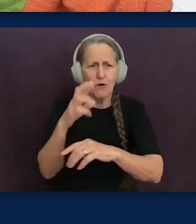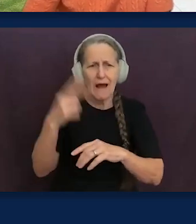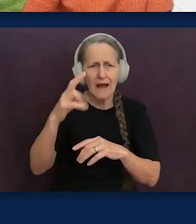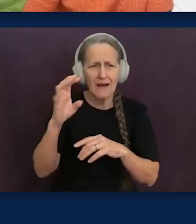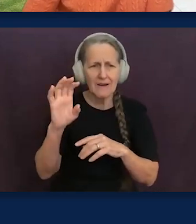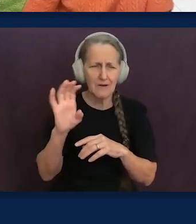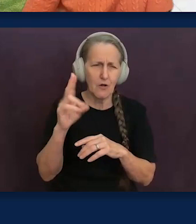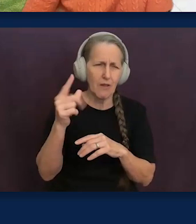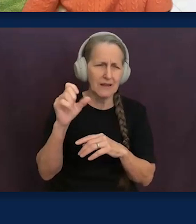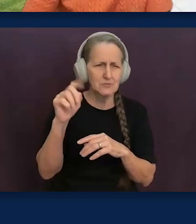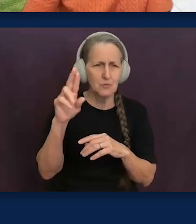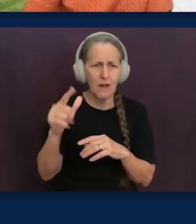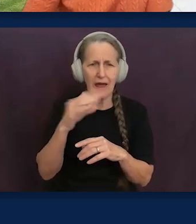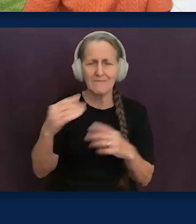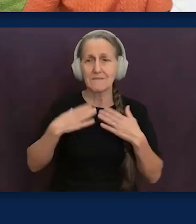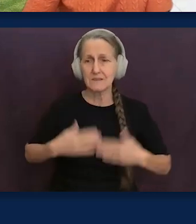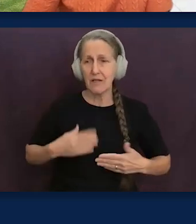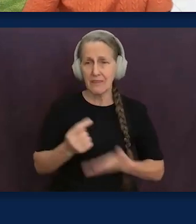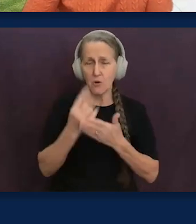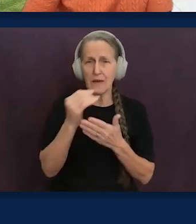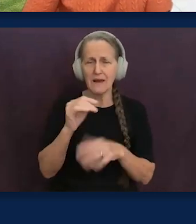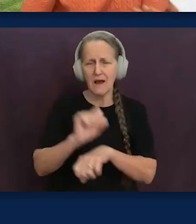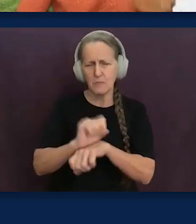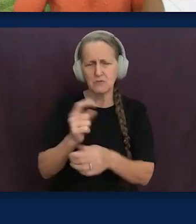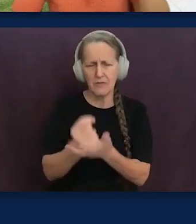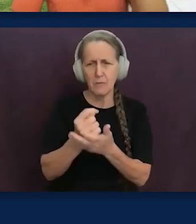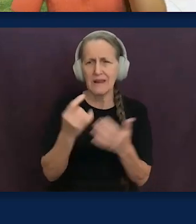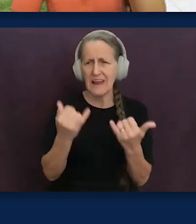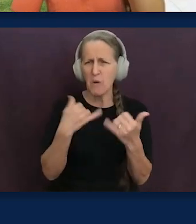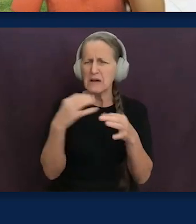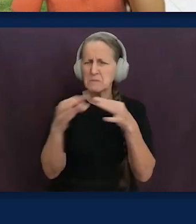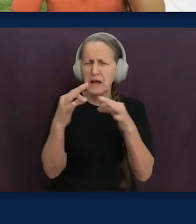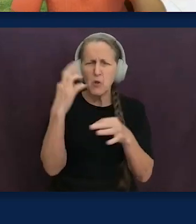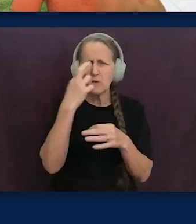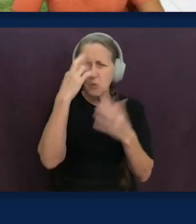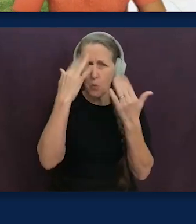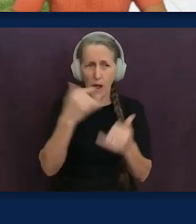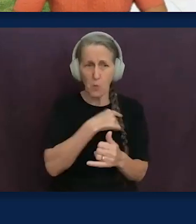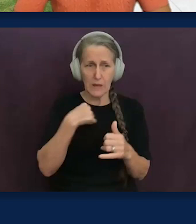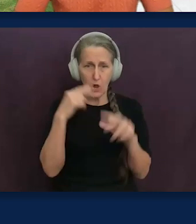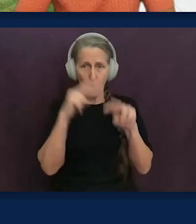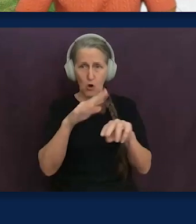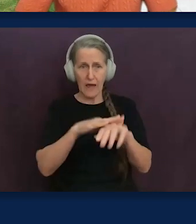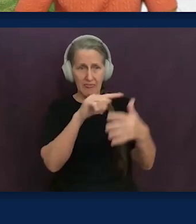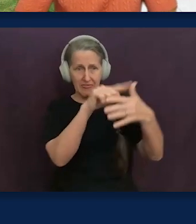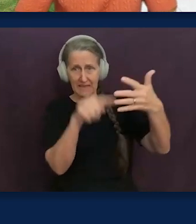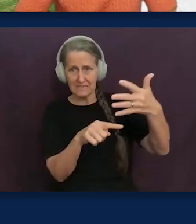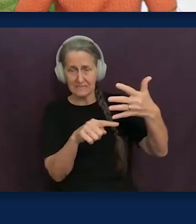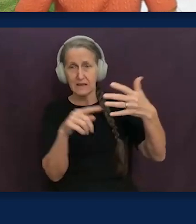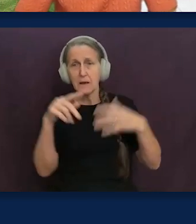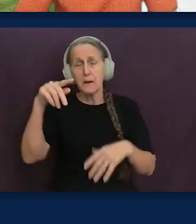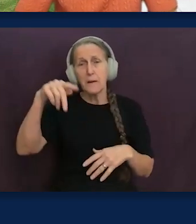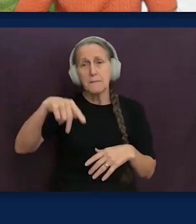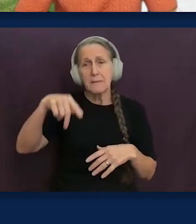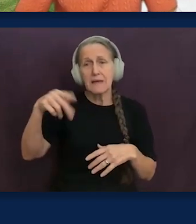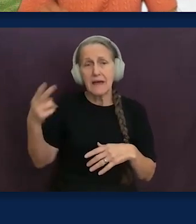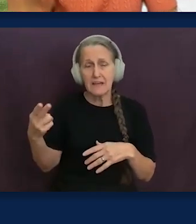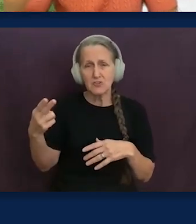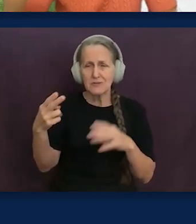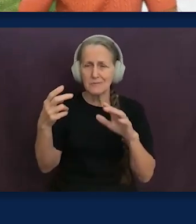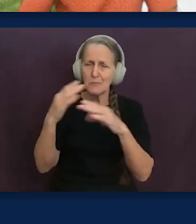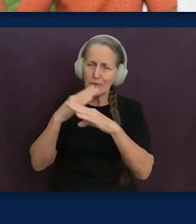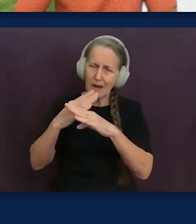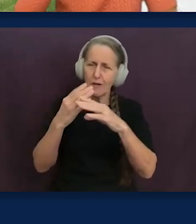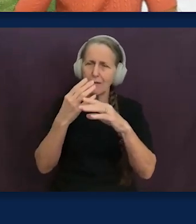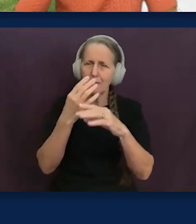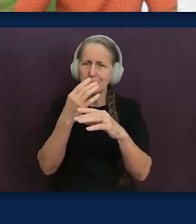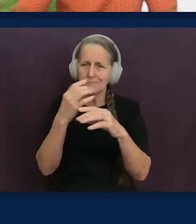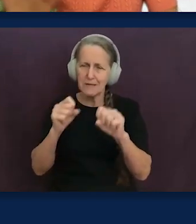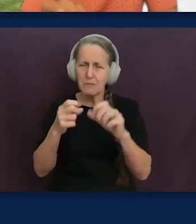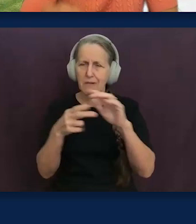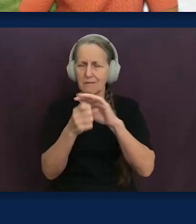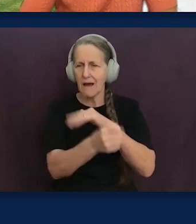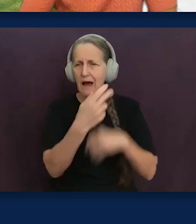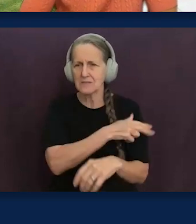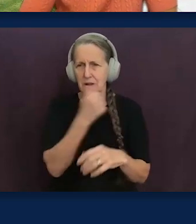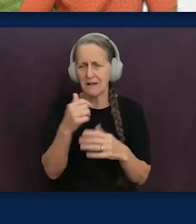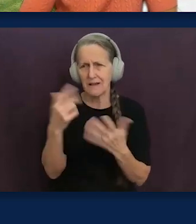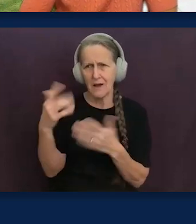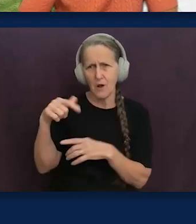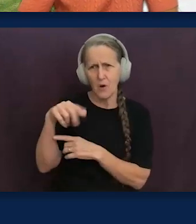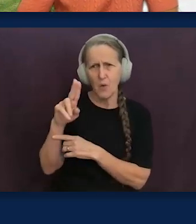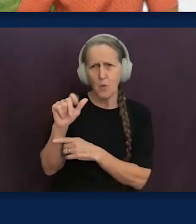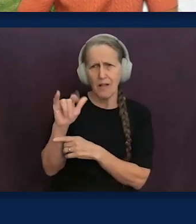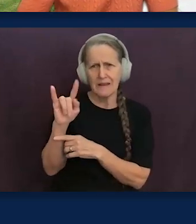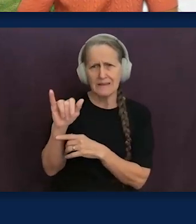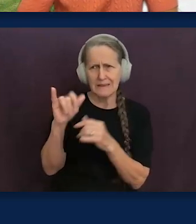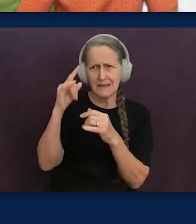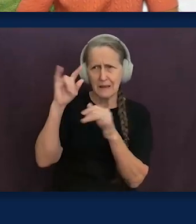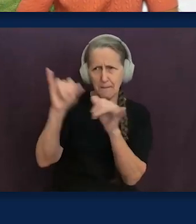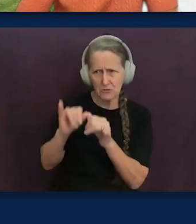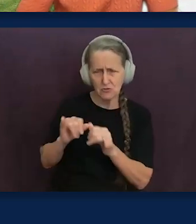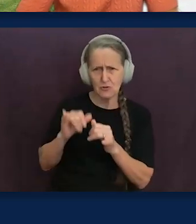Let me explain the rationale basically for these outcome variables. Well, PPH, I think is clear. It is a quality metrics and that's why we included it.